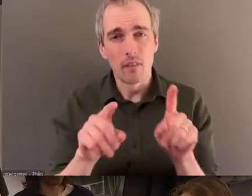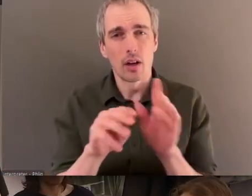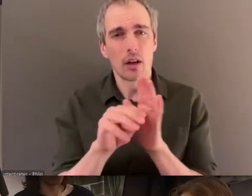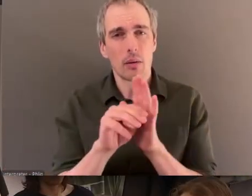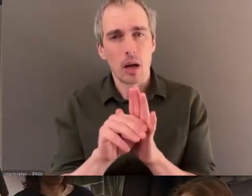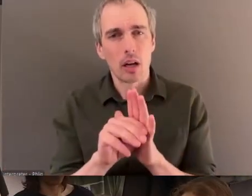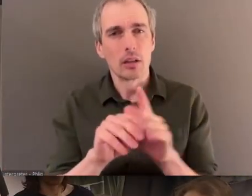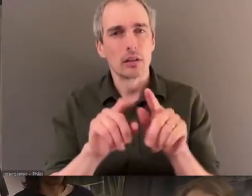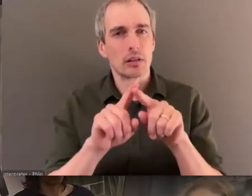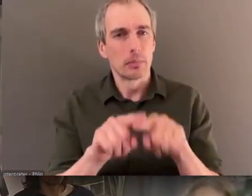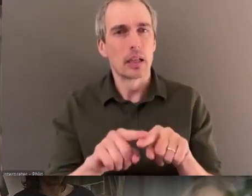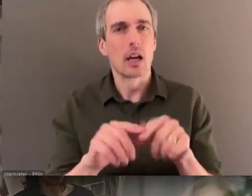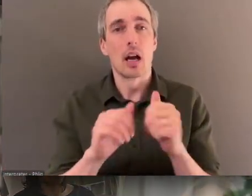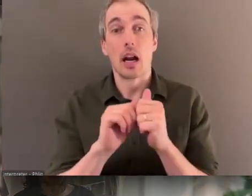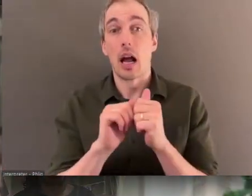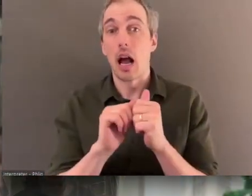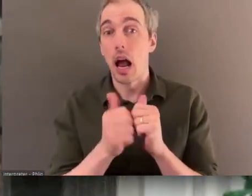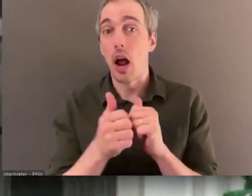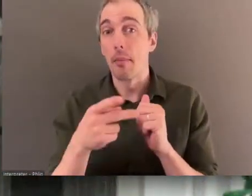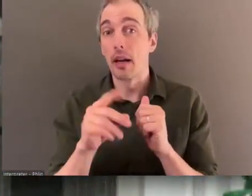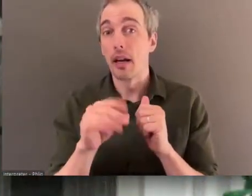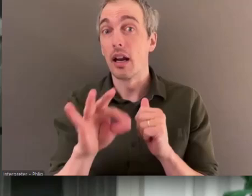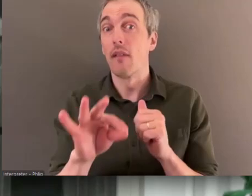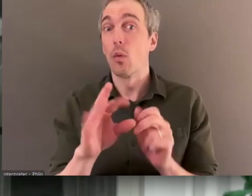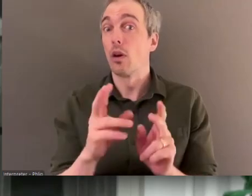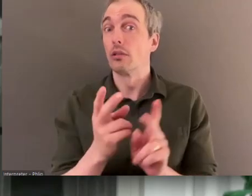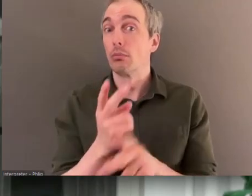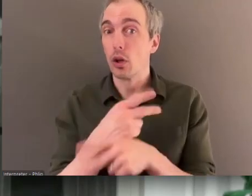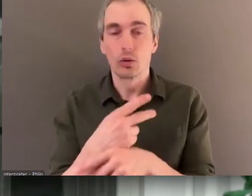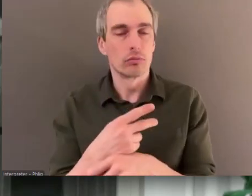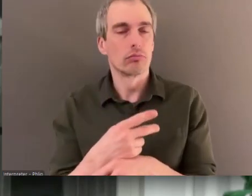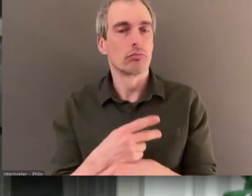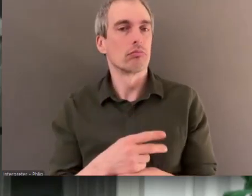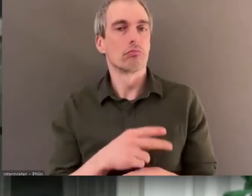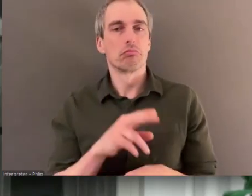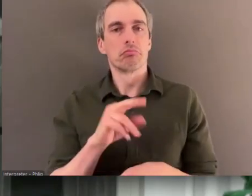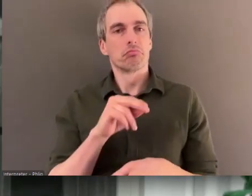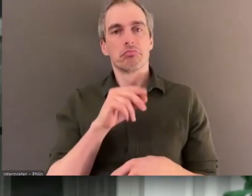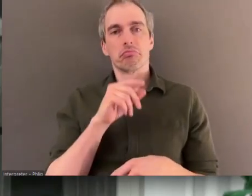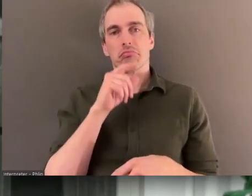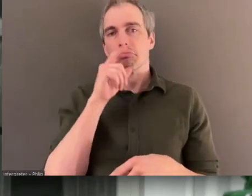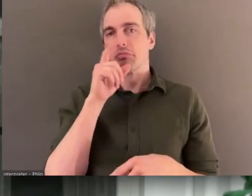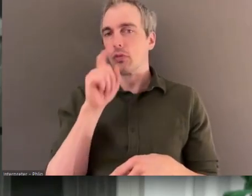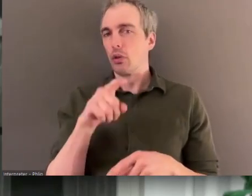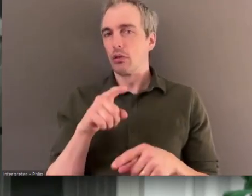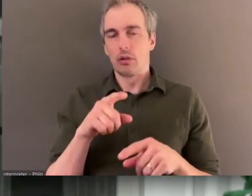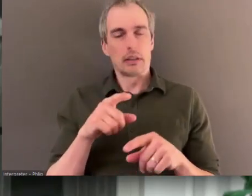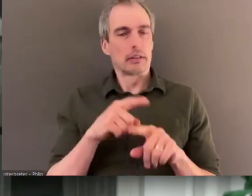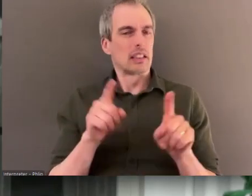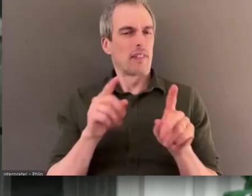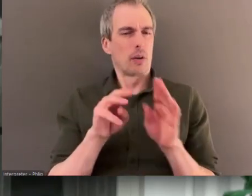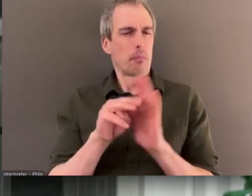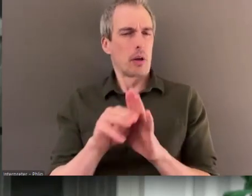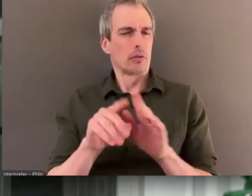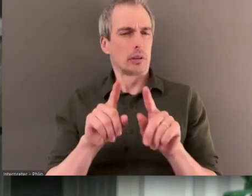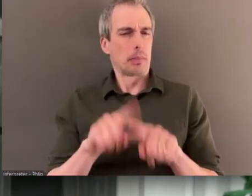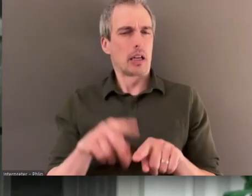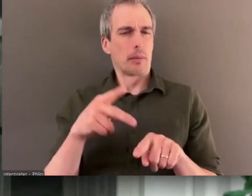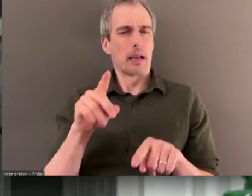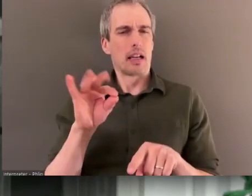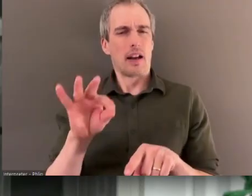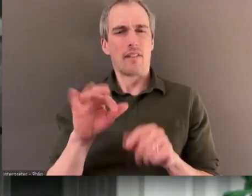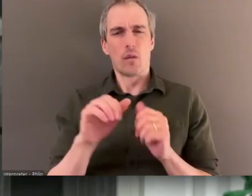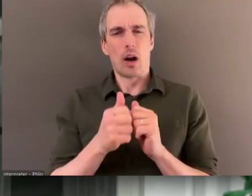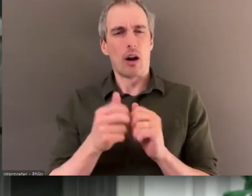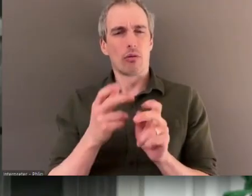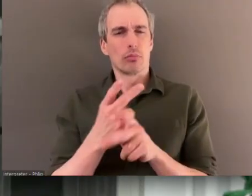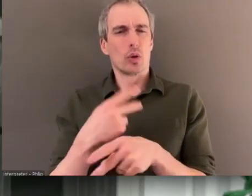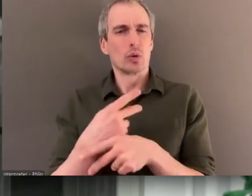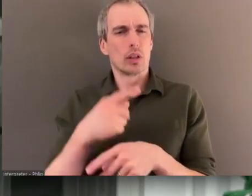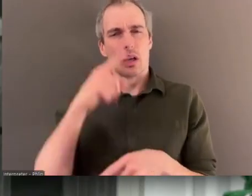We don't need different models depending on the PDF that's produced because we're